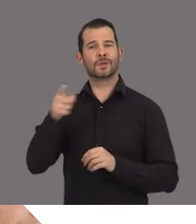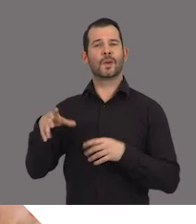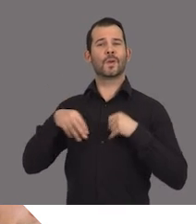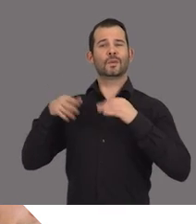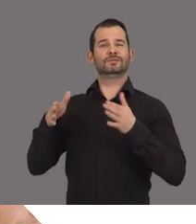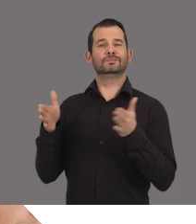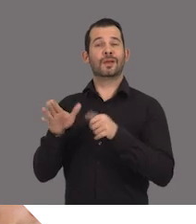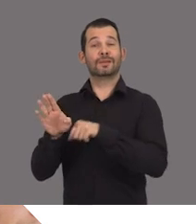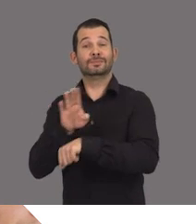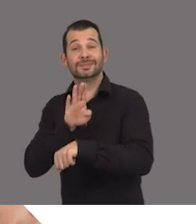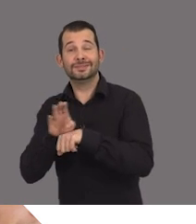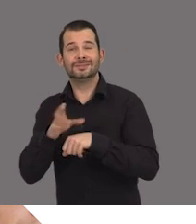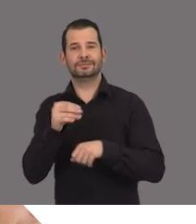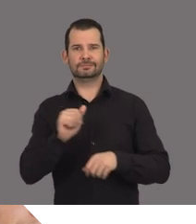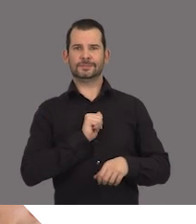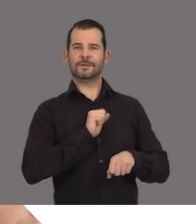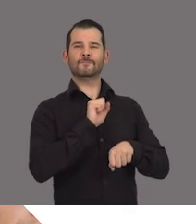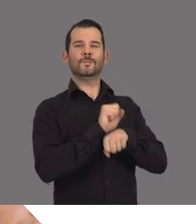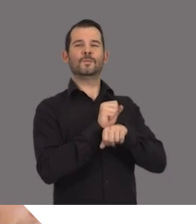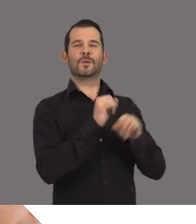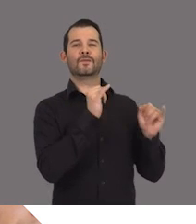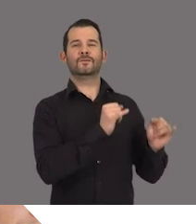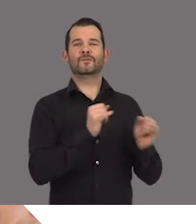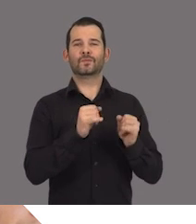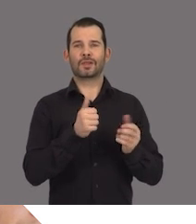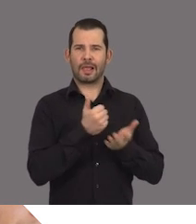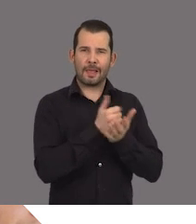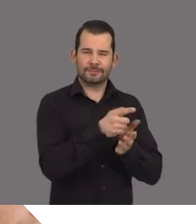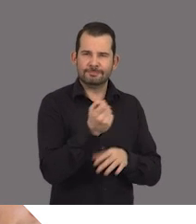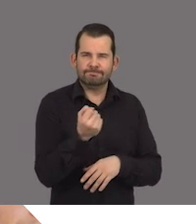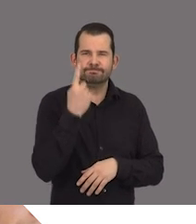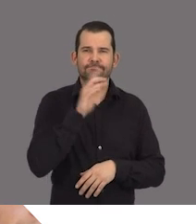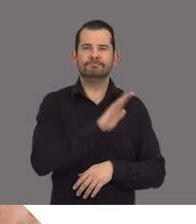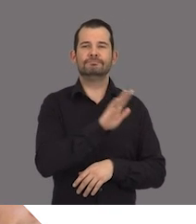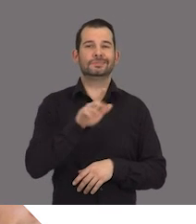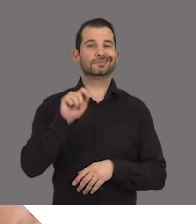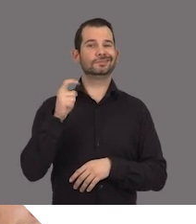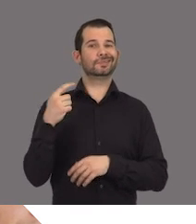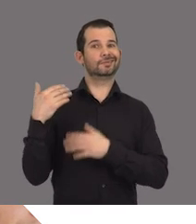to self-employed individuals to help them understand their tax obligations.